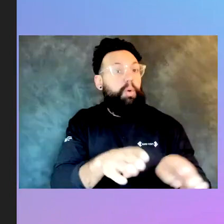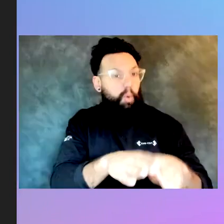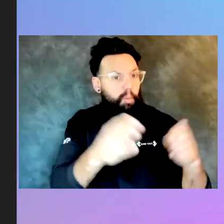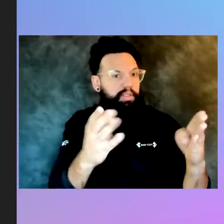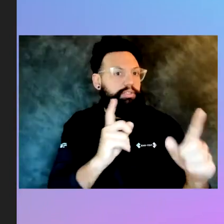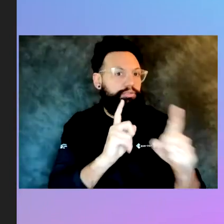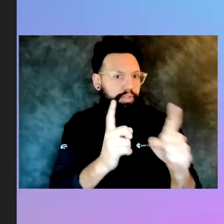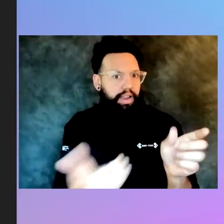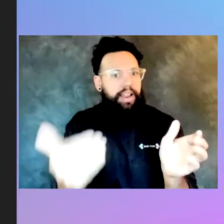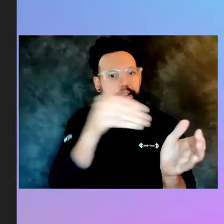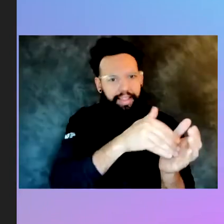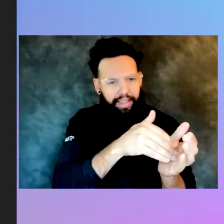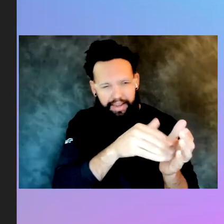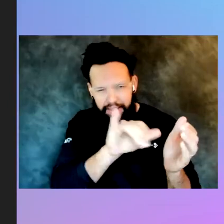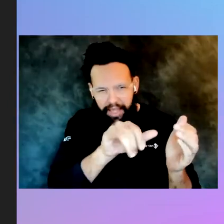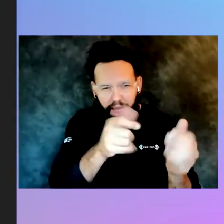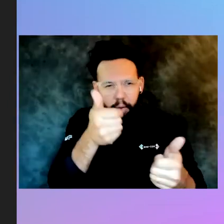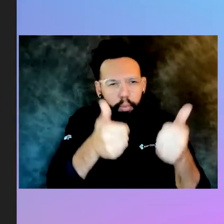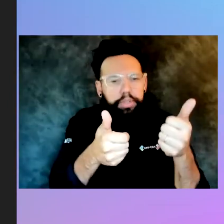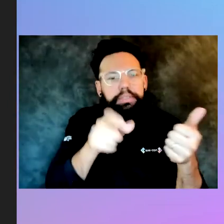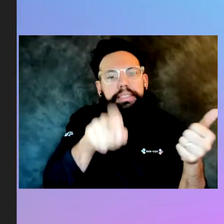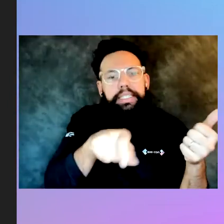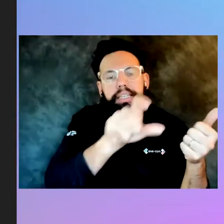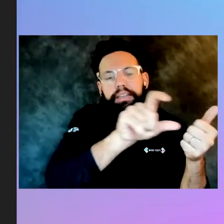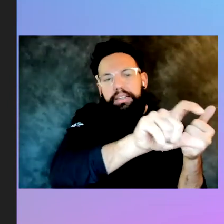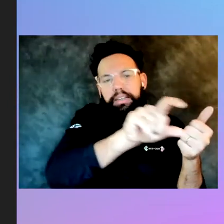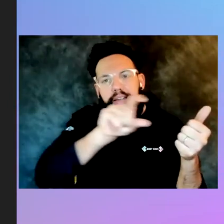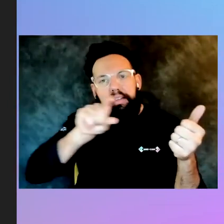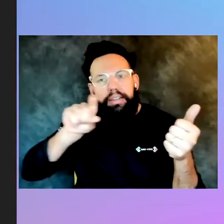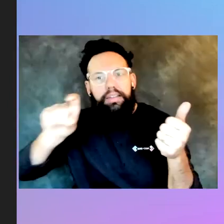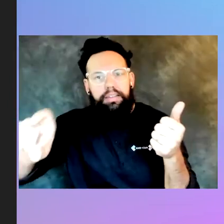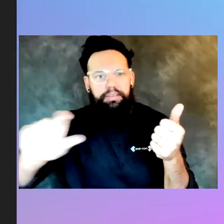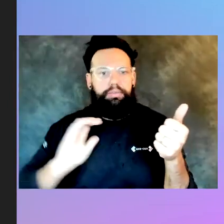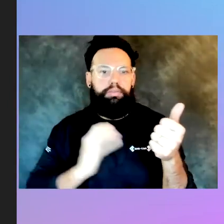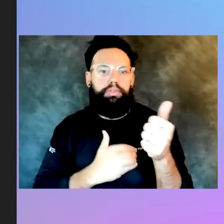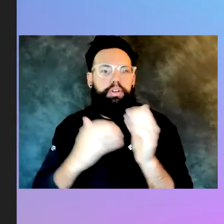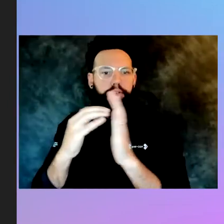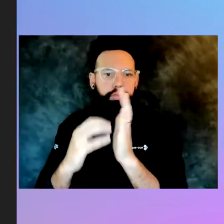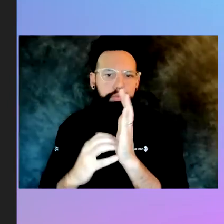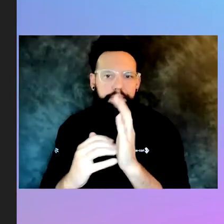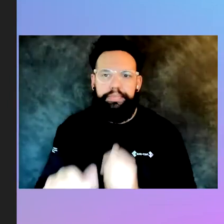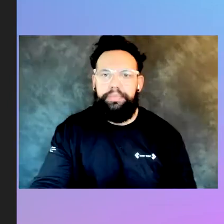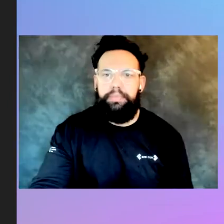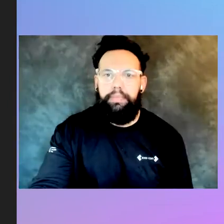Copying the portion that we need